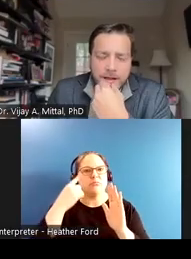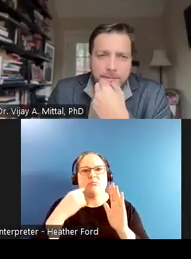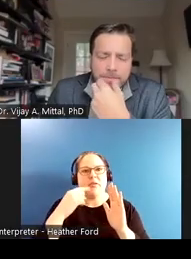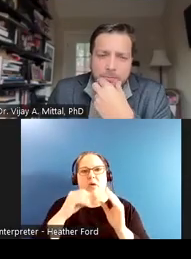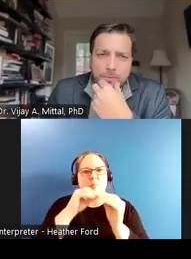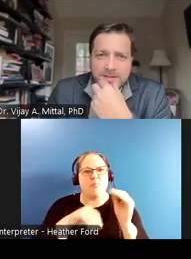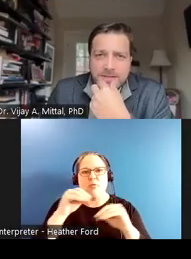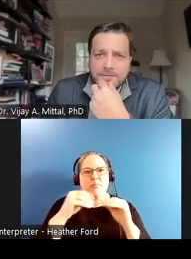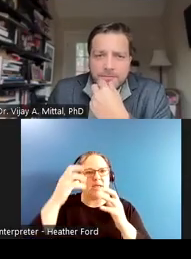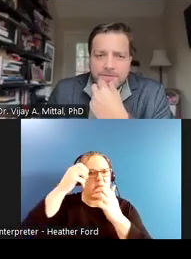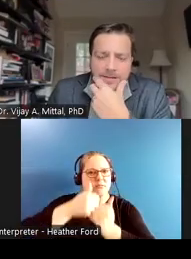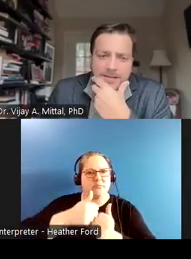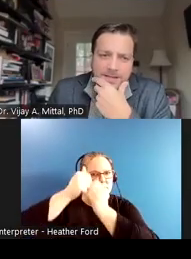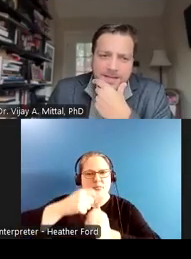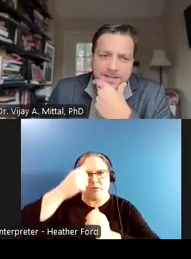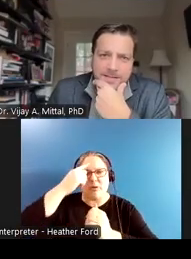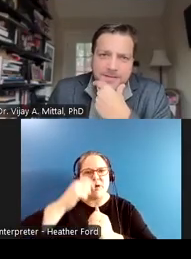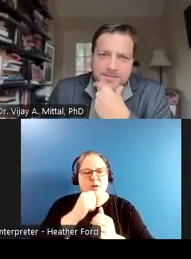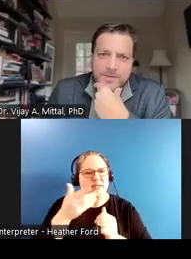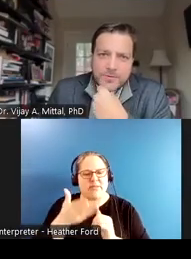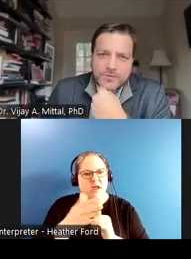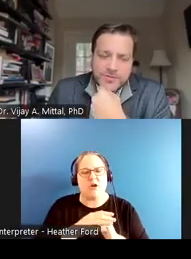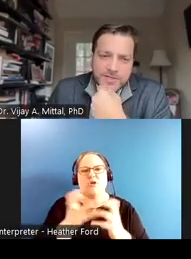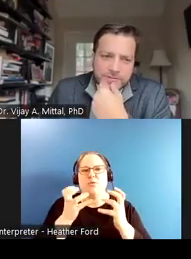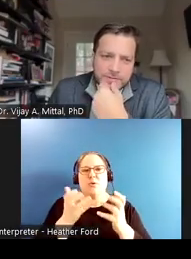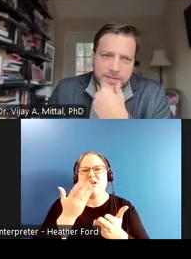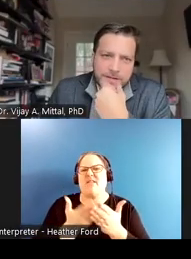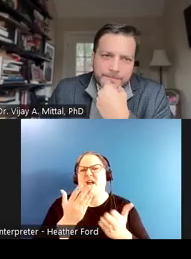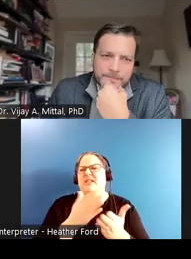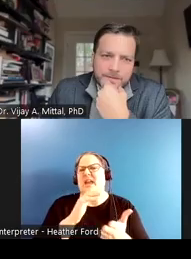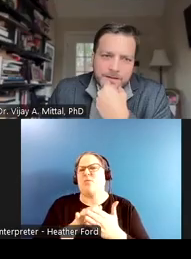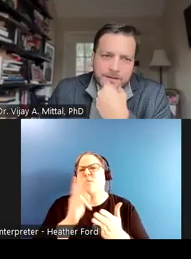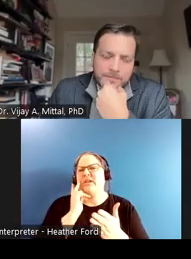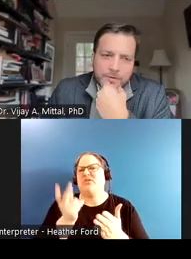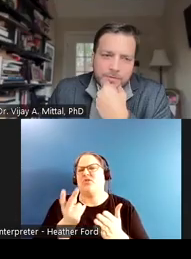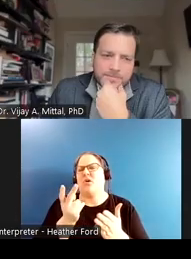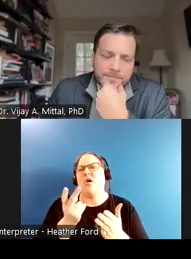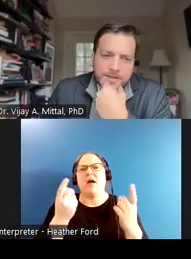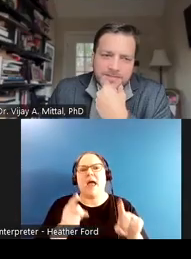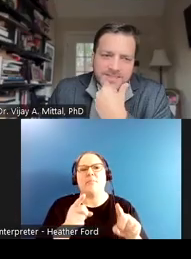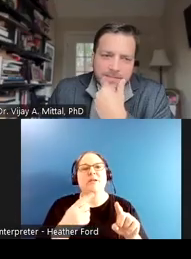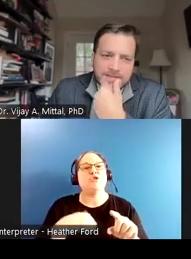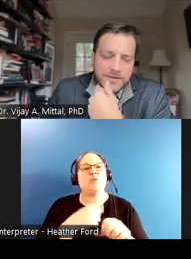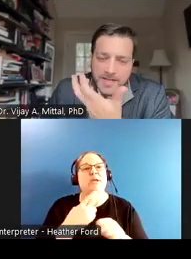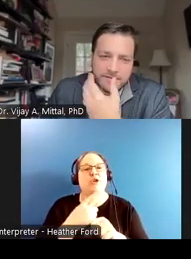Um we wanted to validate that idea. So we took traditional um uh motor assessments that are done